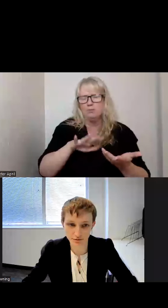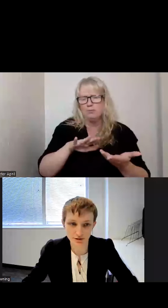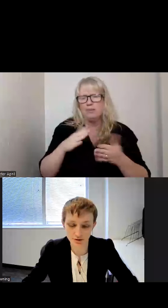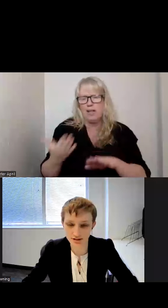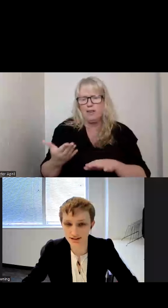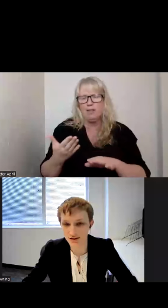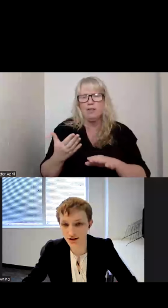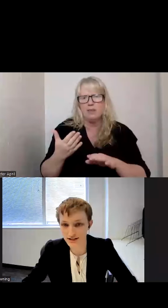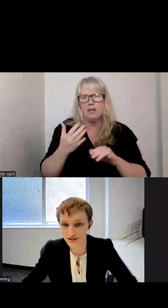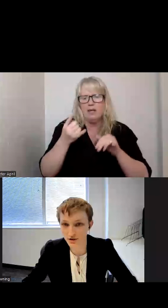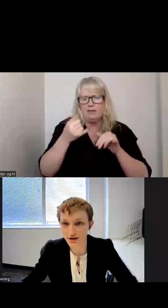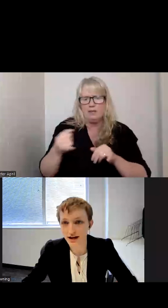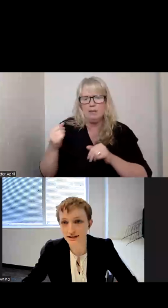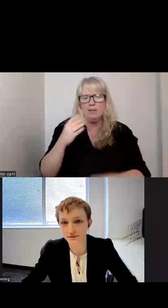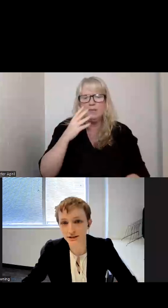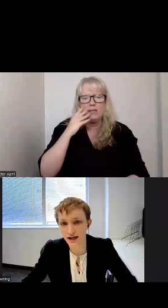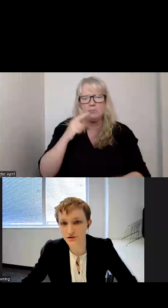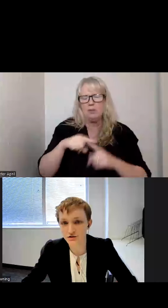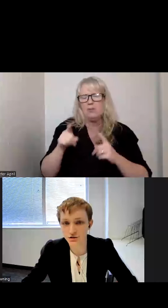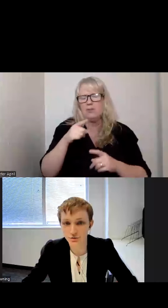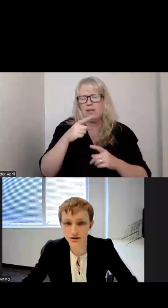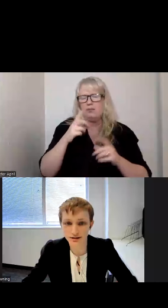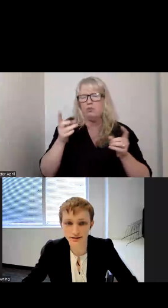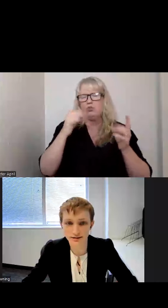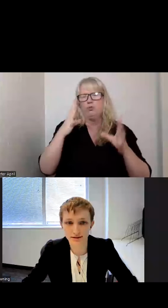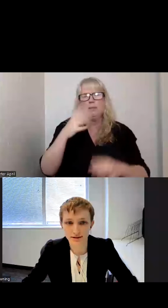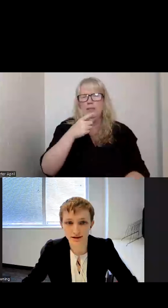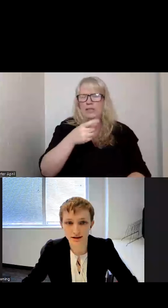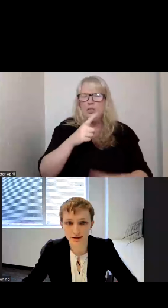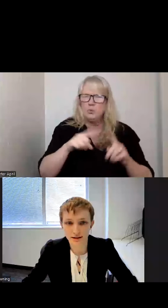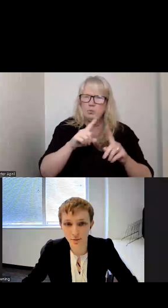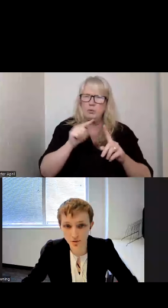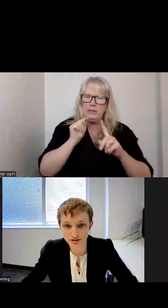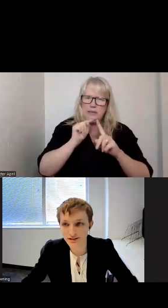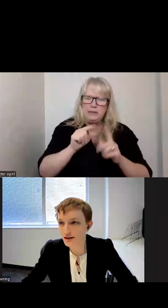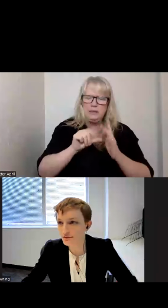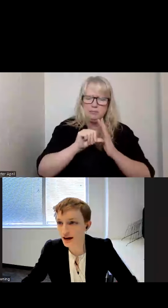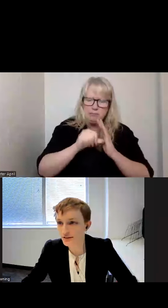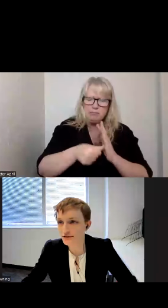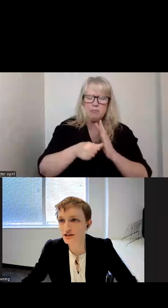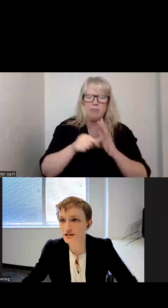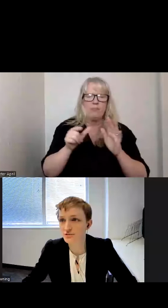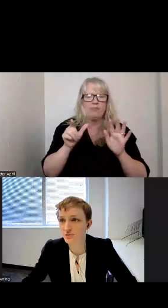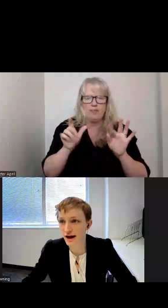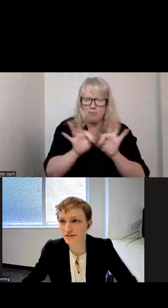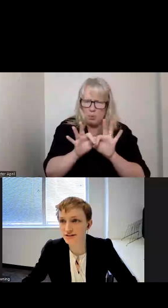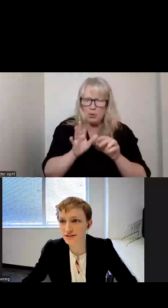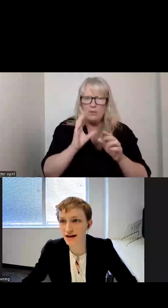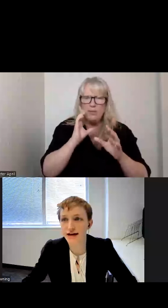INDIVIDUAL EXPERIENCING THE CRISIS. IT IS REALLY UNDERSCORING THE IMPORTANCE OF THE CONVERSATION THAT WE ARE HAVING TODAY